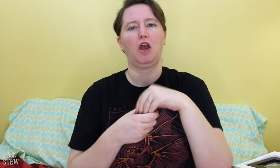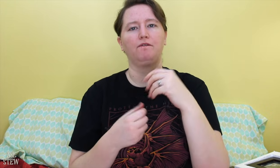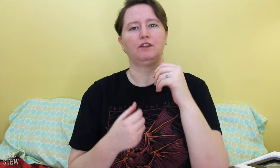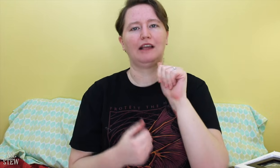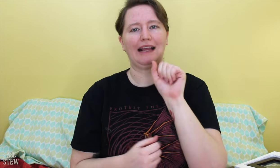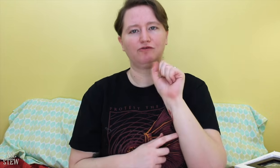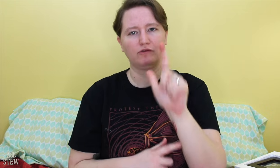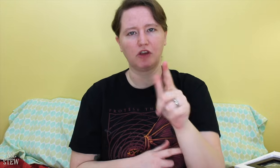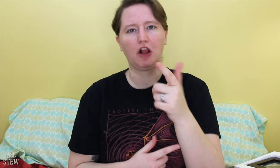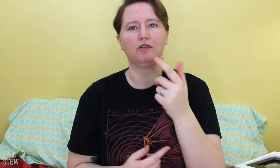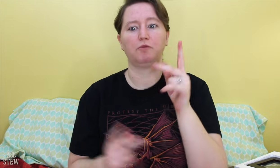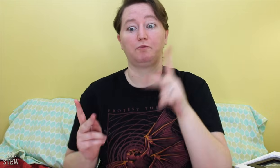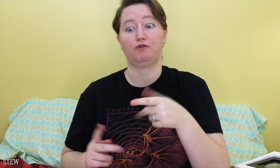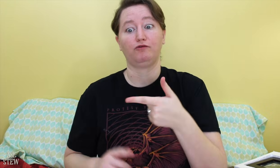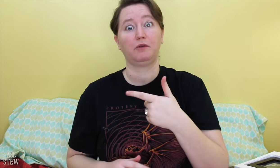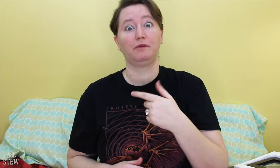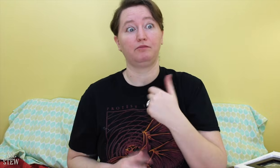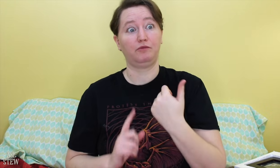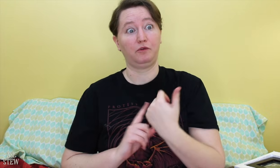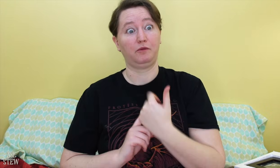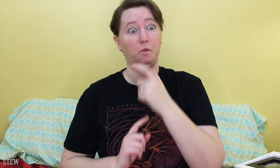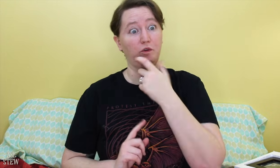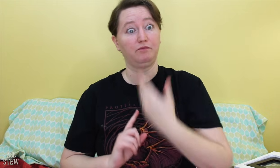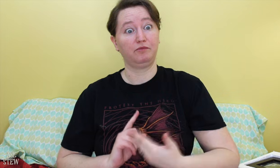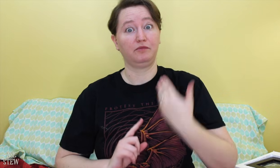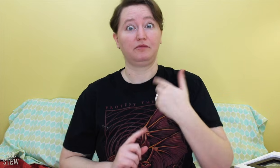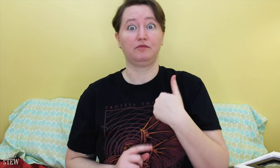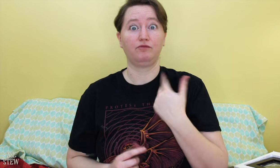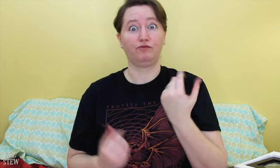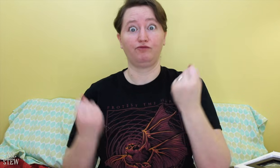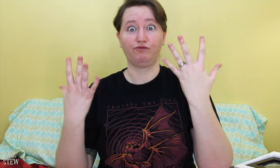that includes culture. That means the person